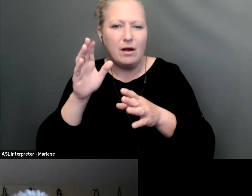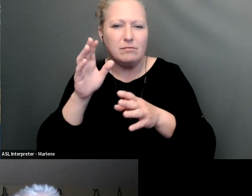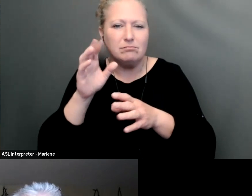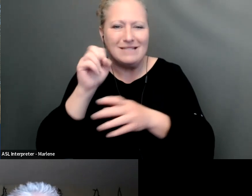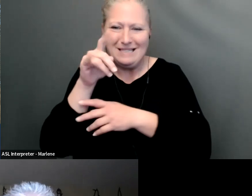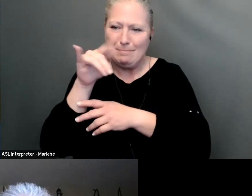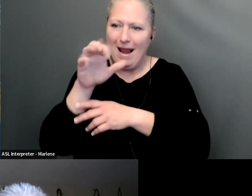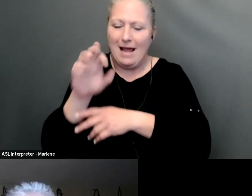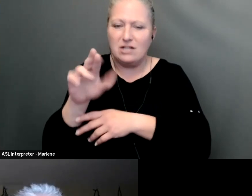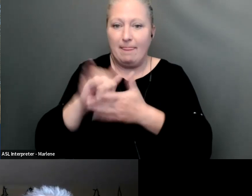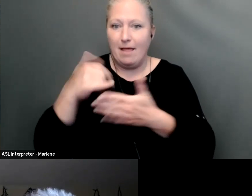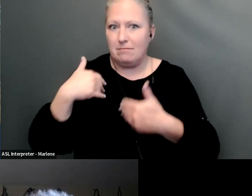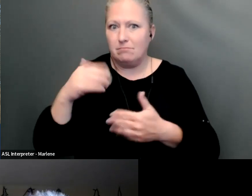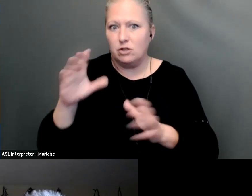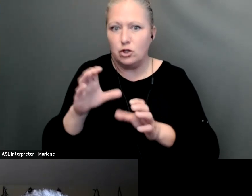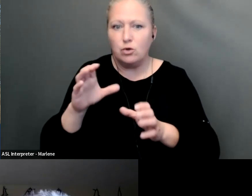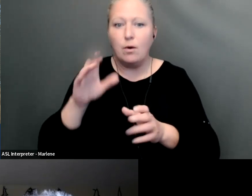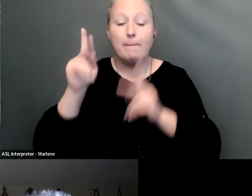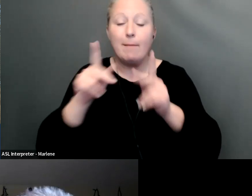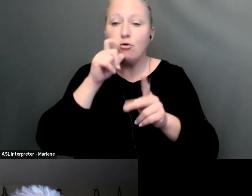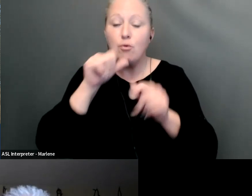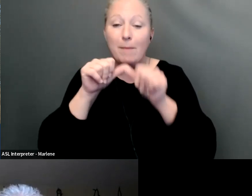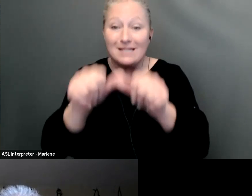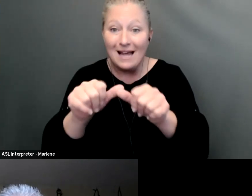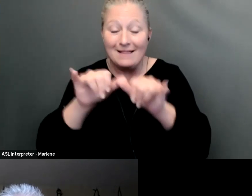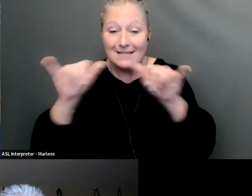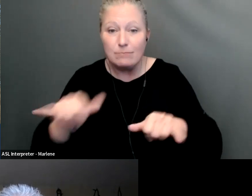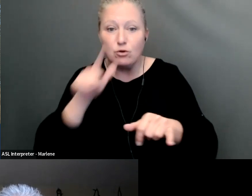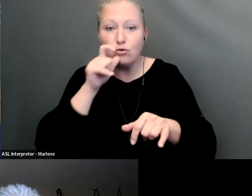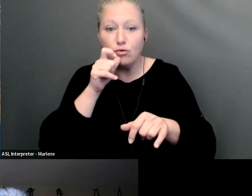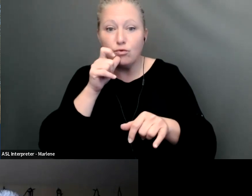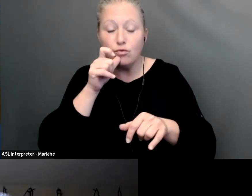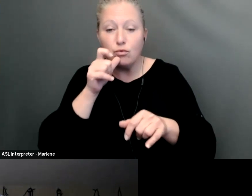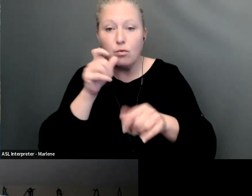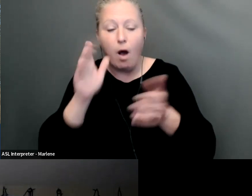people that maintain the system the people that turn up and operate this system from the central